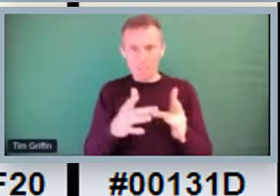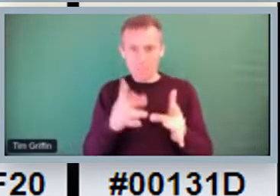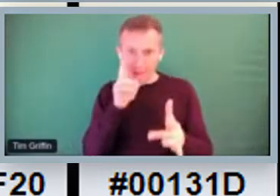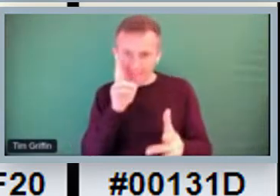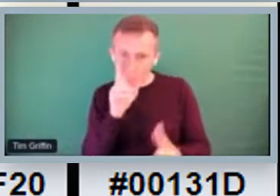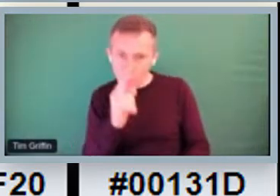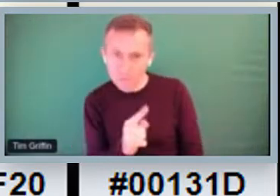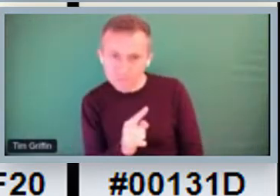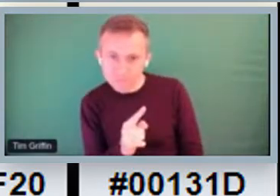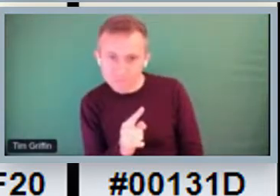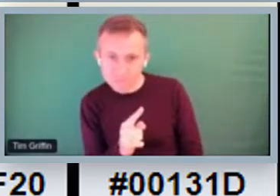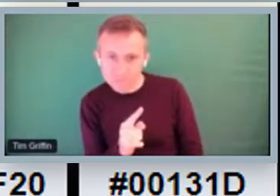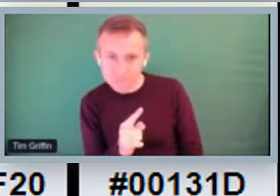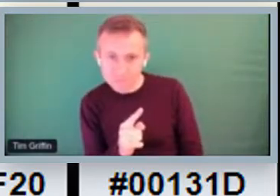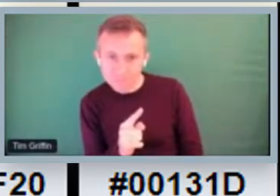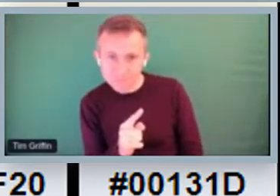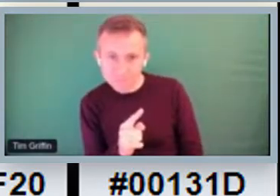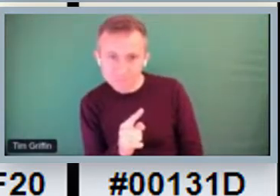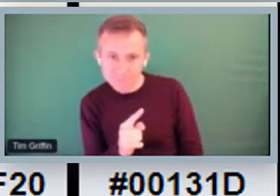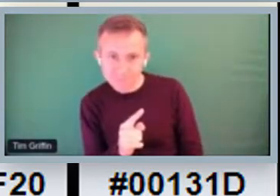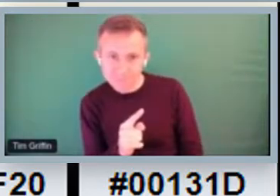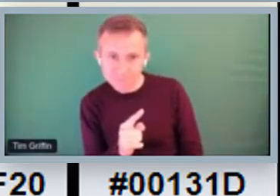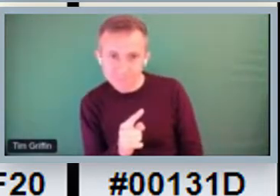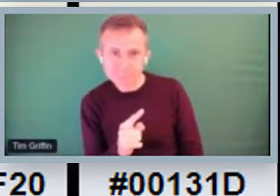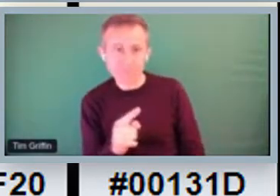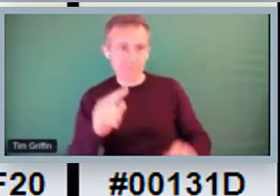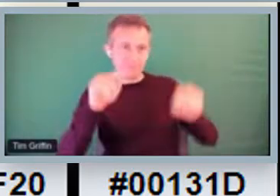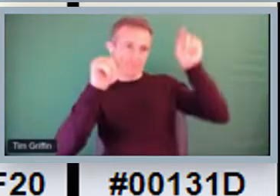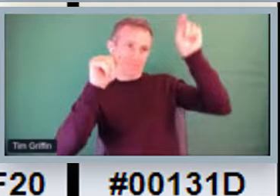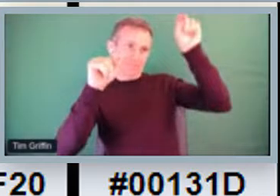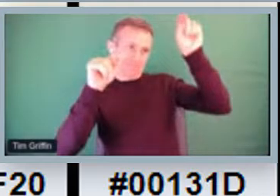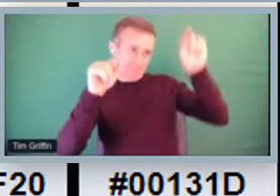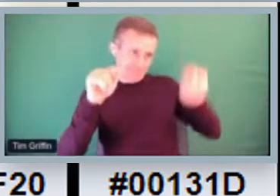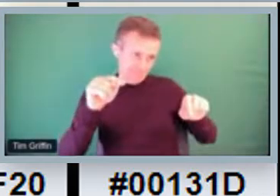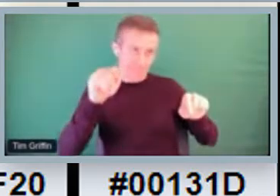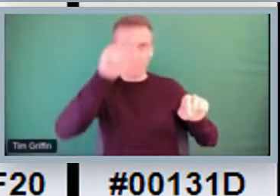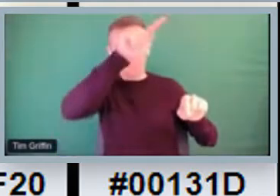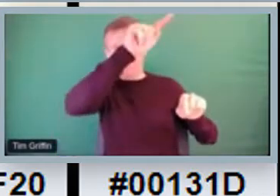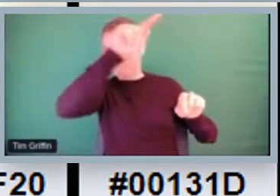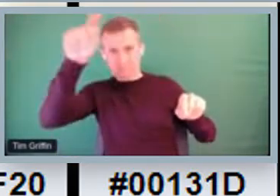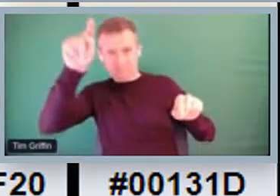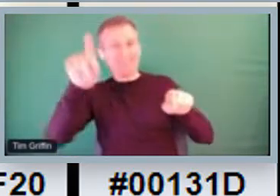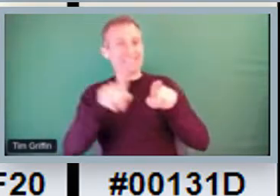The same colours are in the same order for both the horizontal and vertical axes.